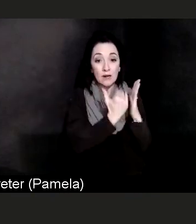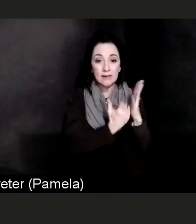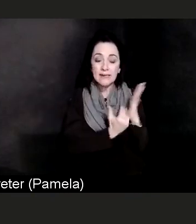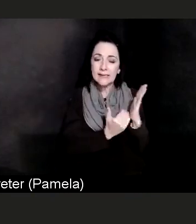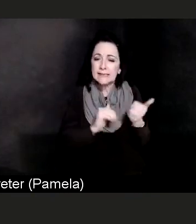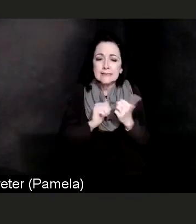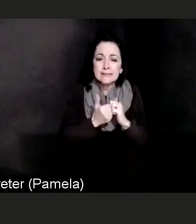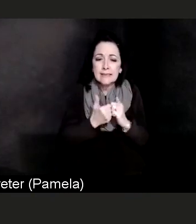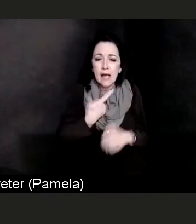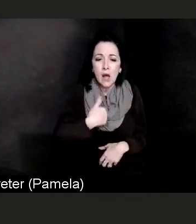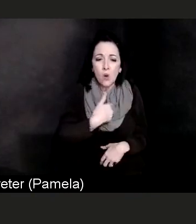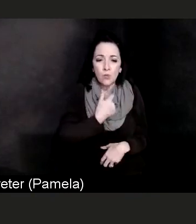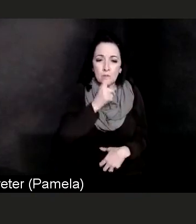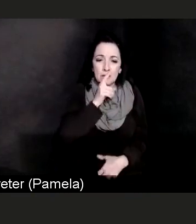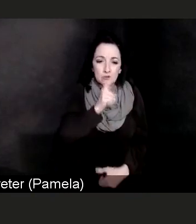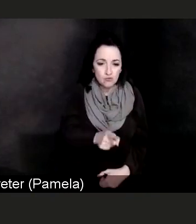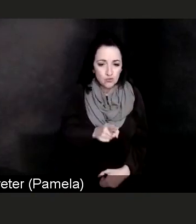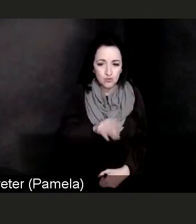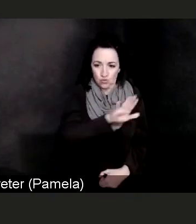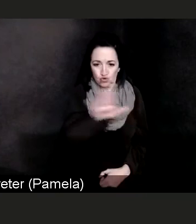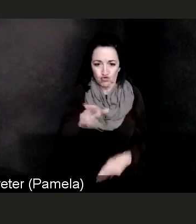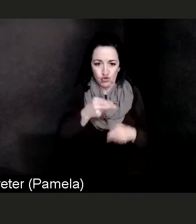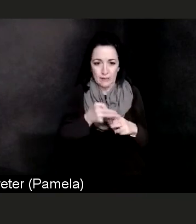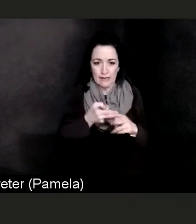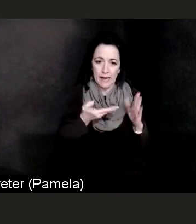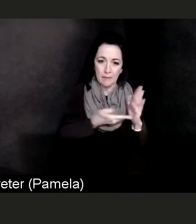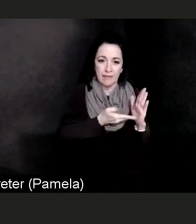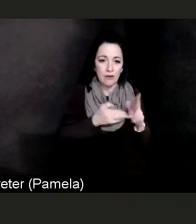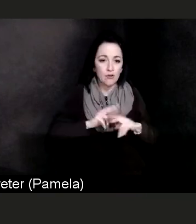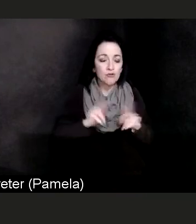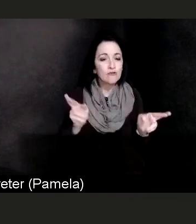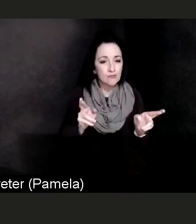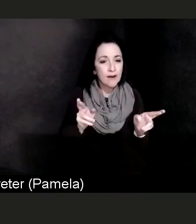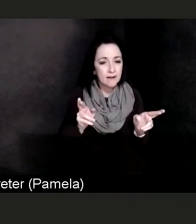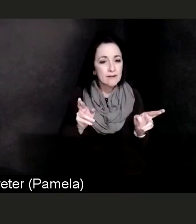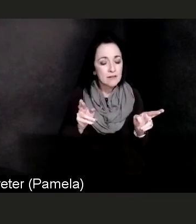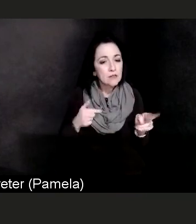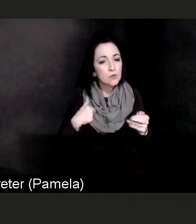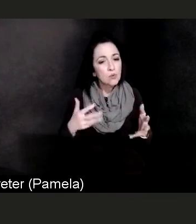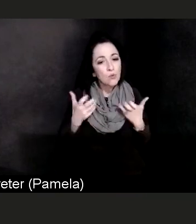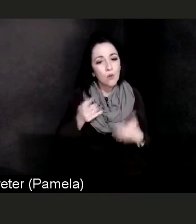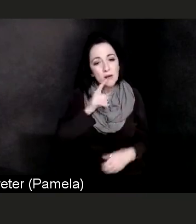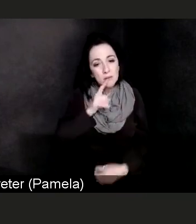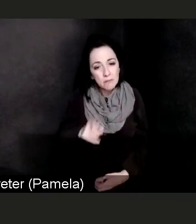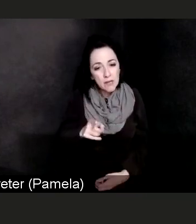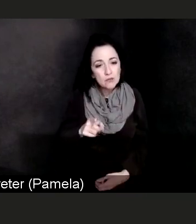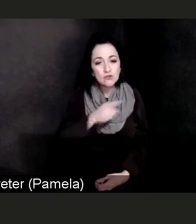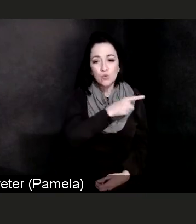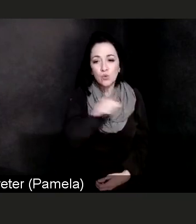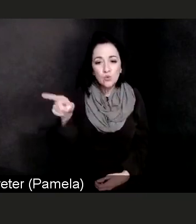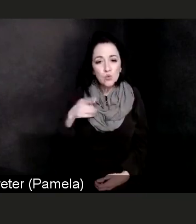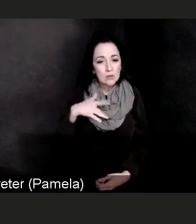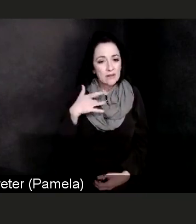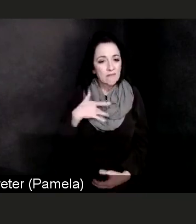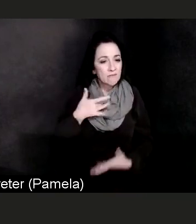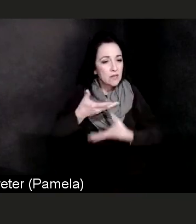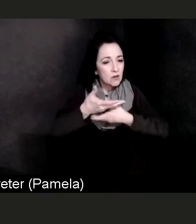and how we communicate with you? Because we do need to make sure that you feel confident in our abilities